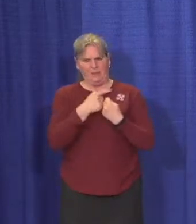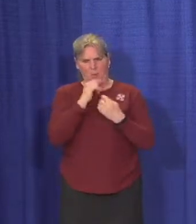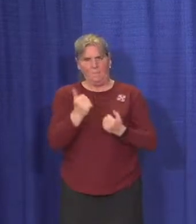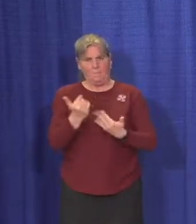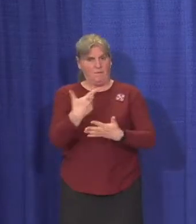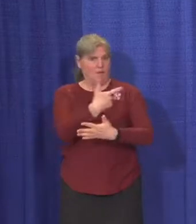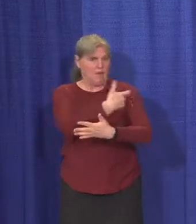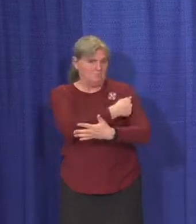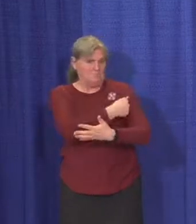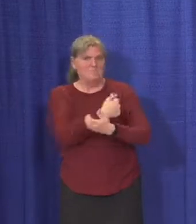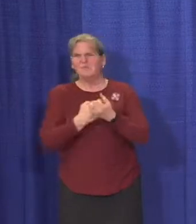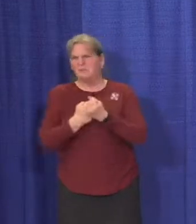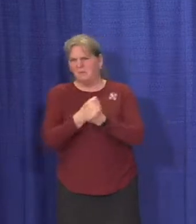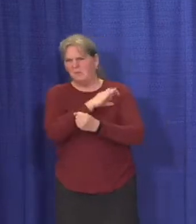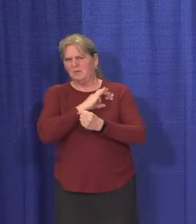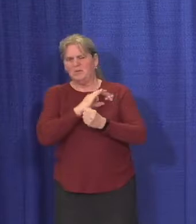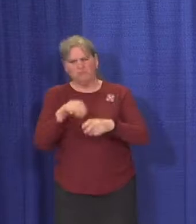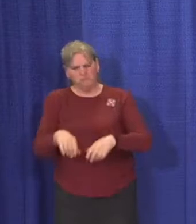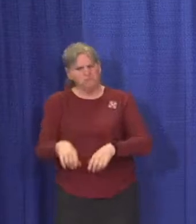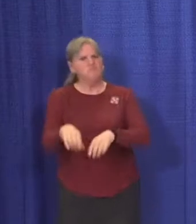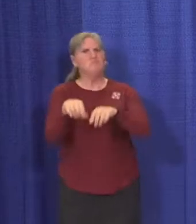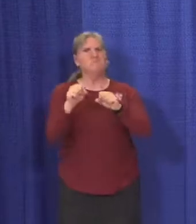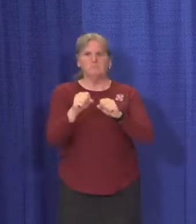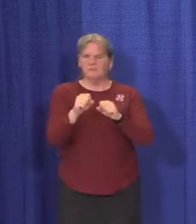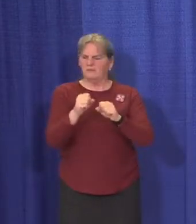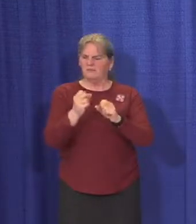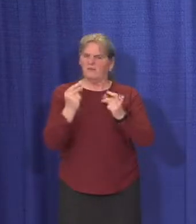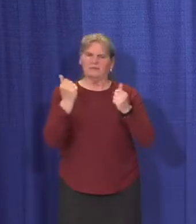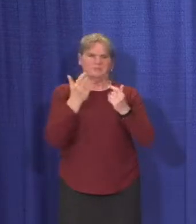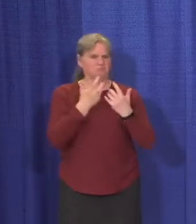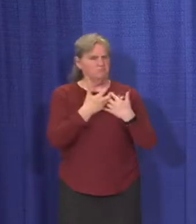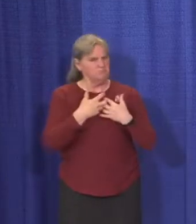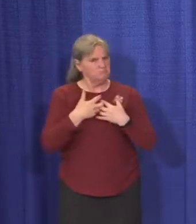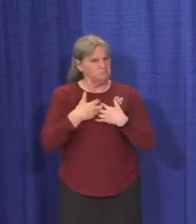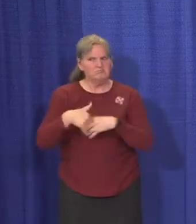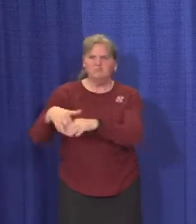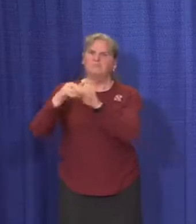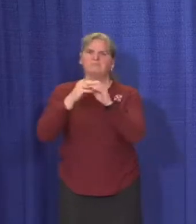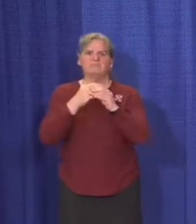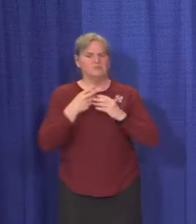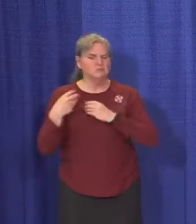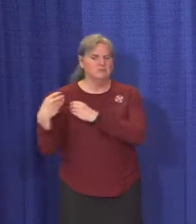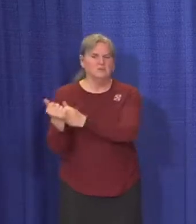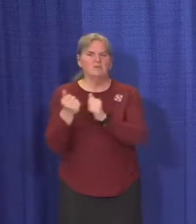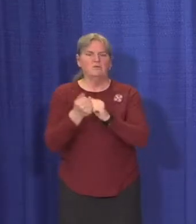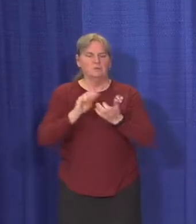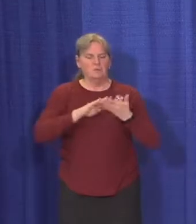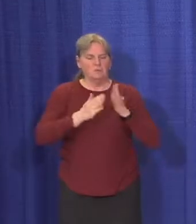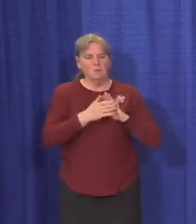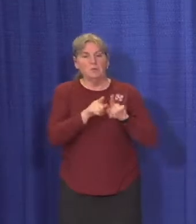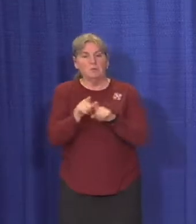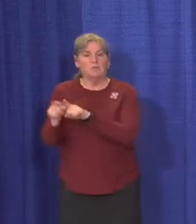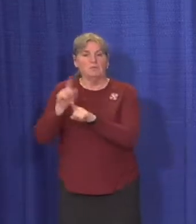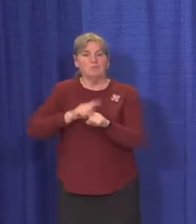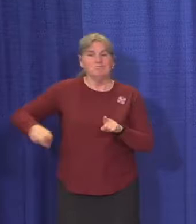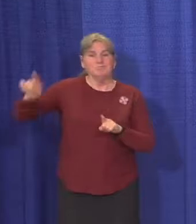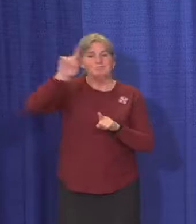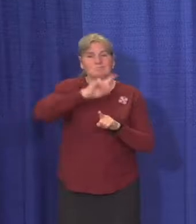Our team of immunize servers and supporting staff will be stepping forward to move through communities vaccinating young